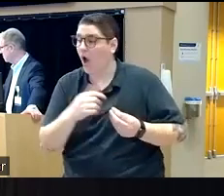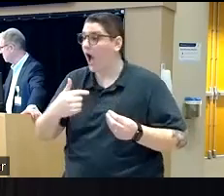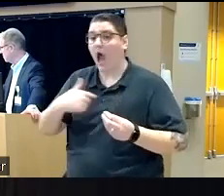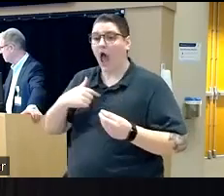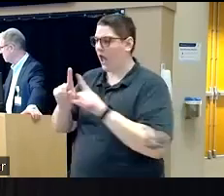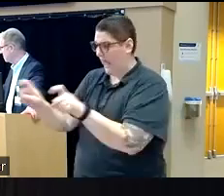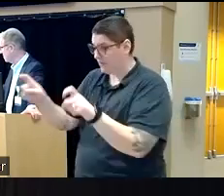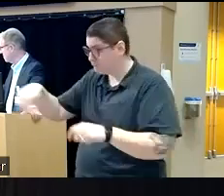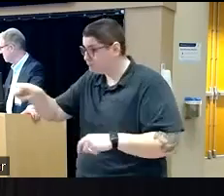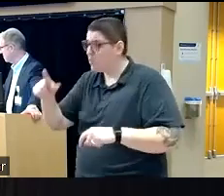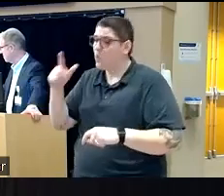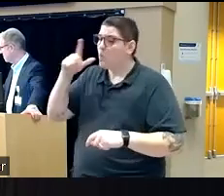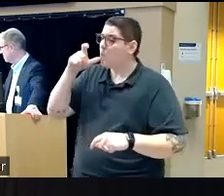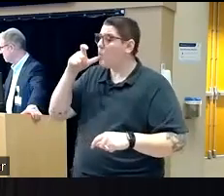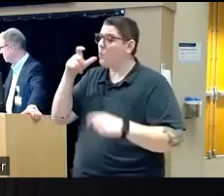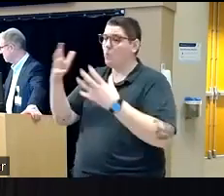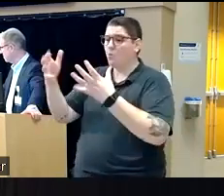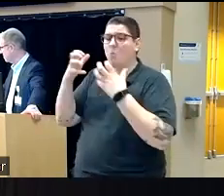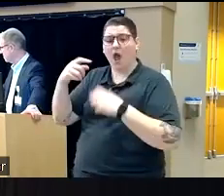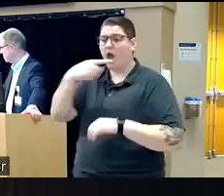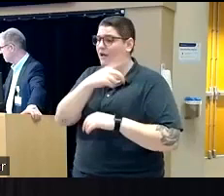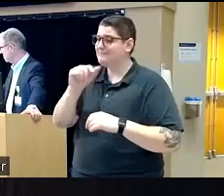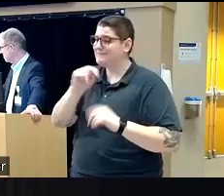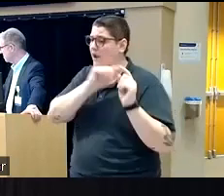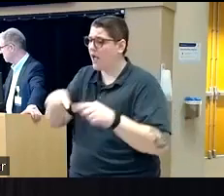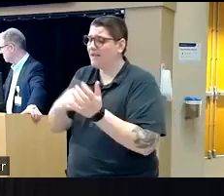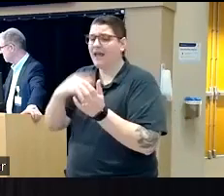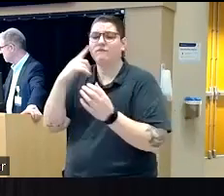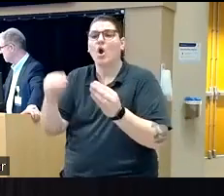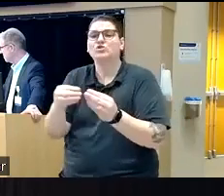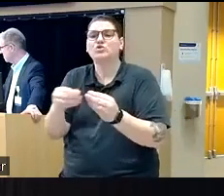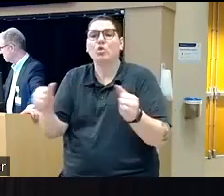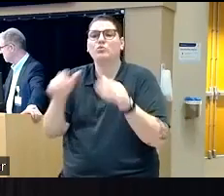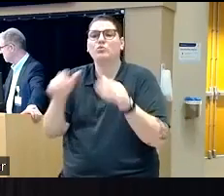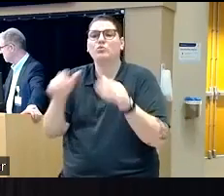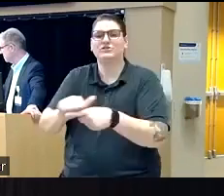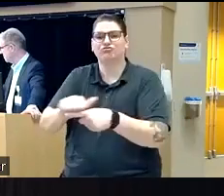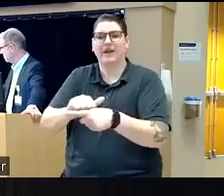back let's do a 2.0 with Dan in solution Focus who wants to become more of a trained the trainer so